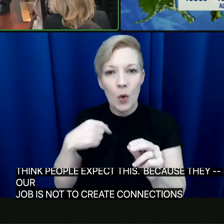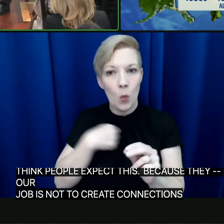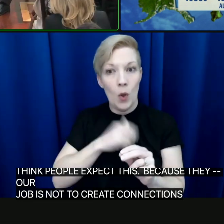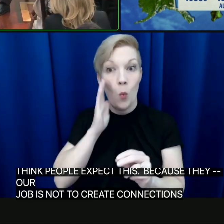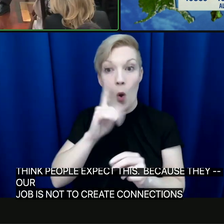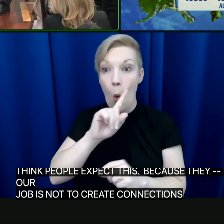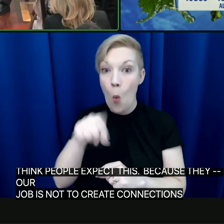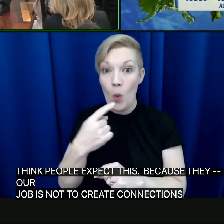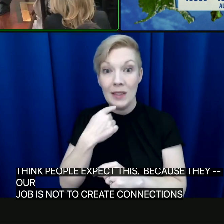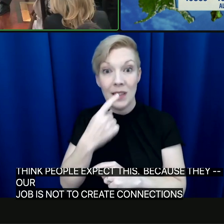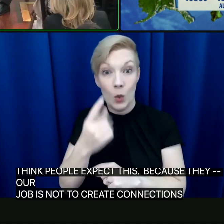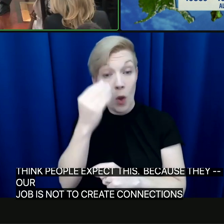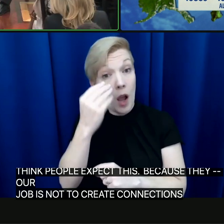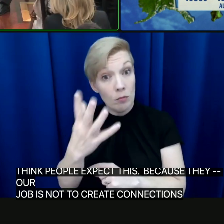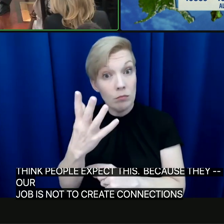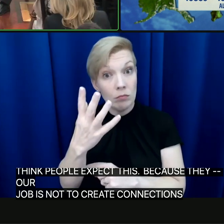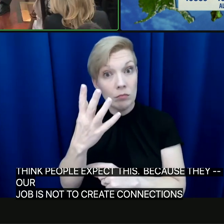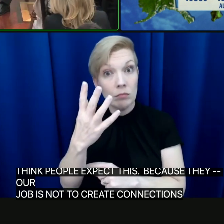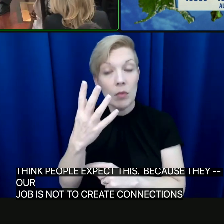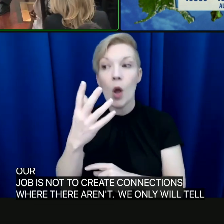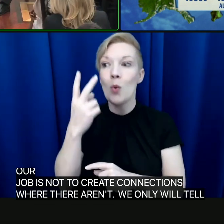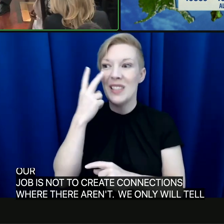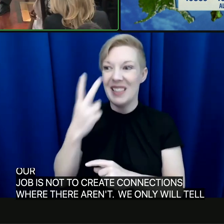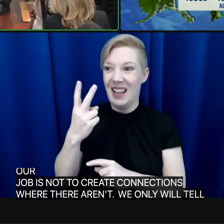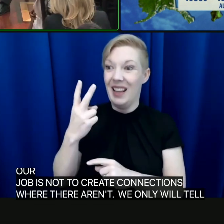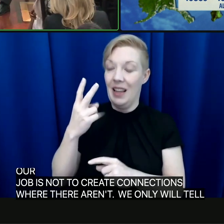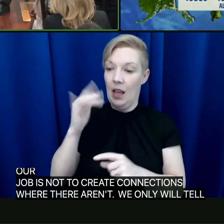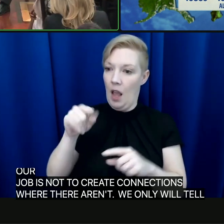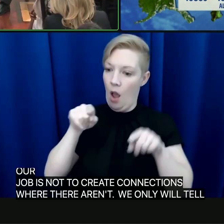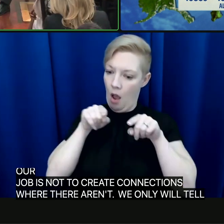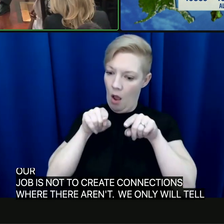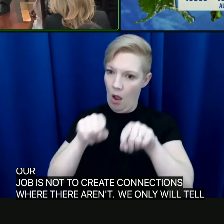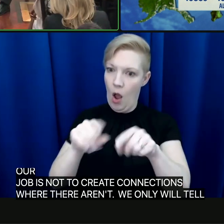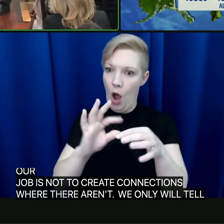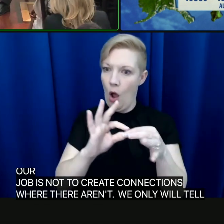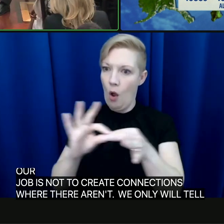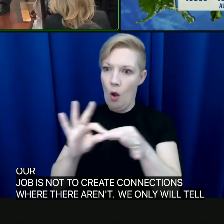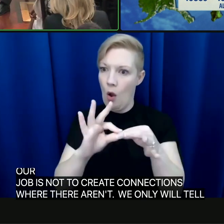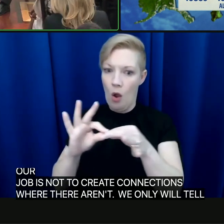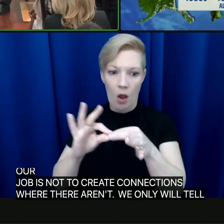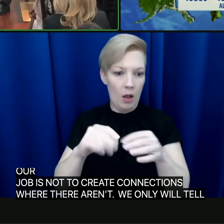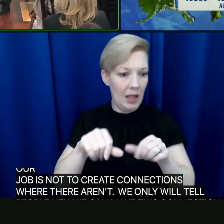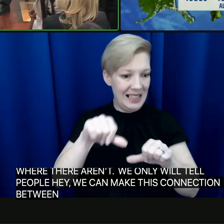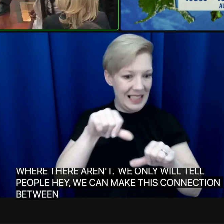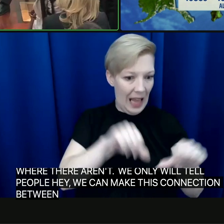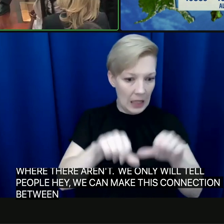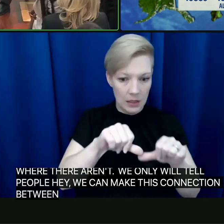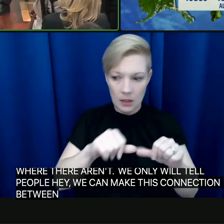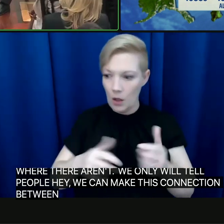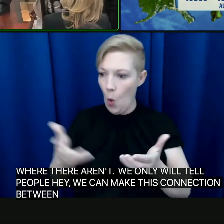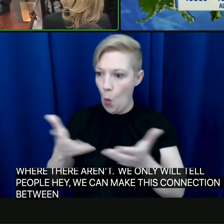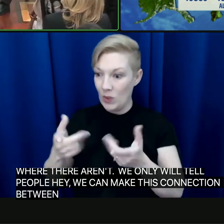hey, we can make this connection between climate science and what is happening. We don't force it.